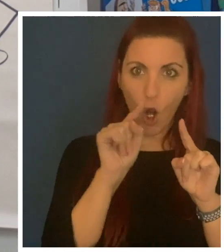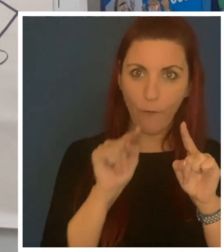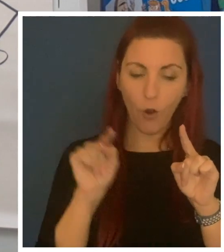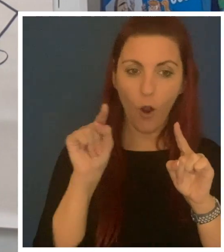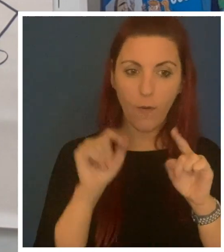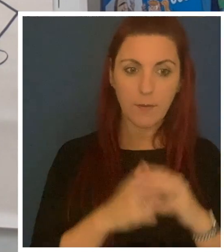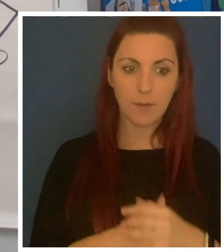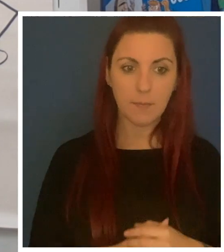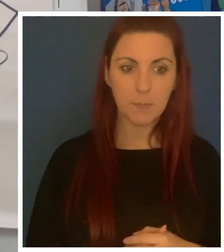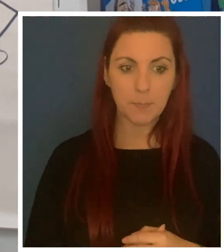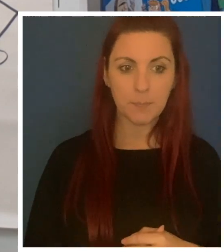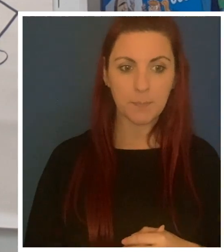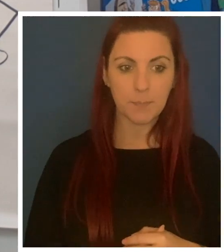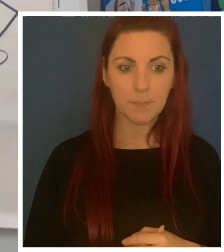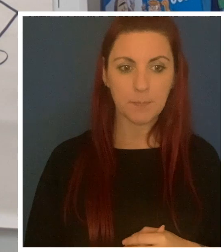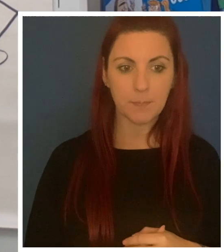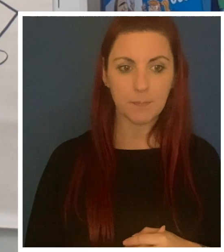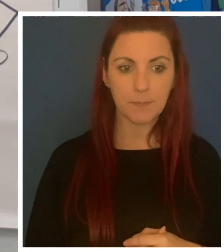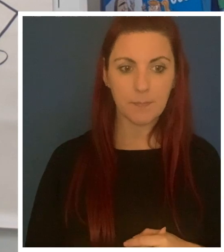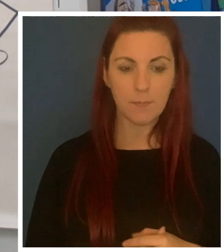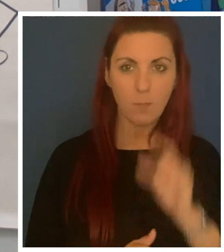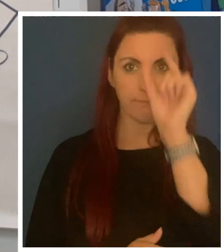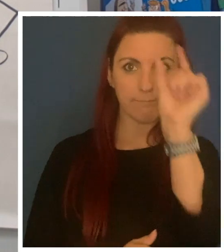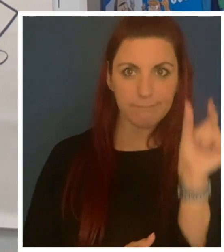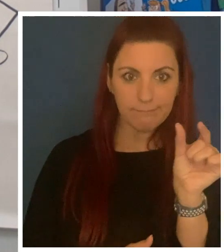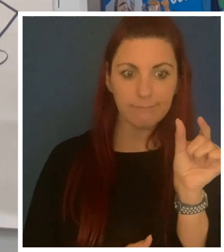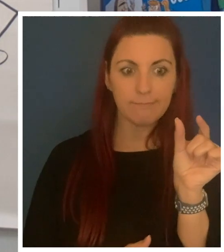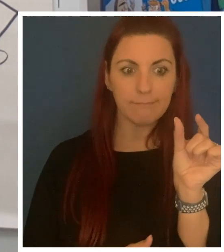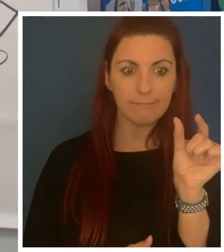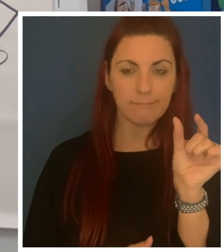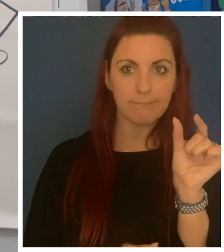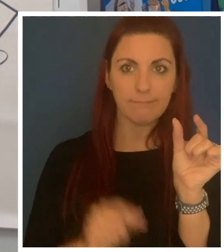So one curve here and one curve here slightly longer, okay.